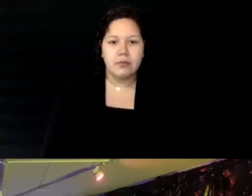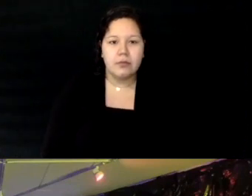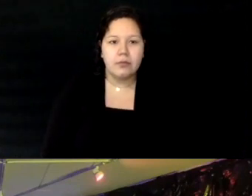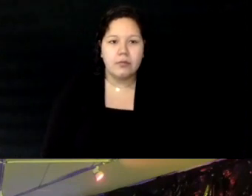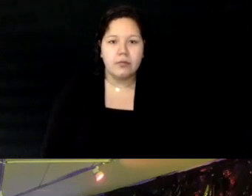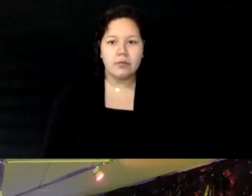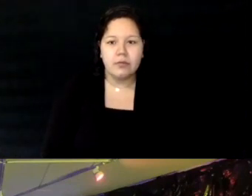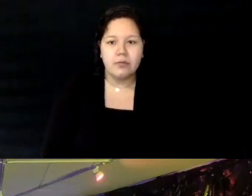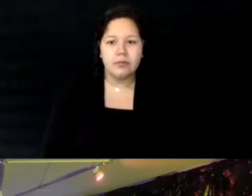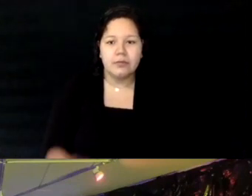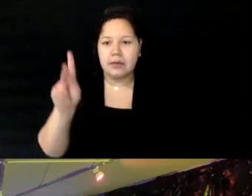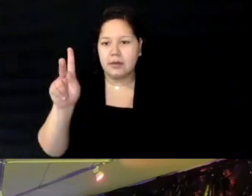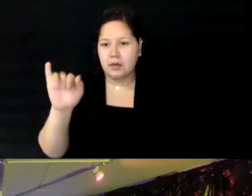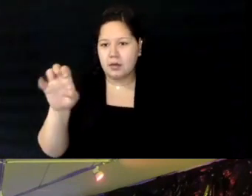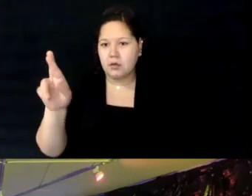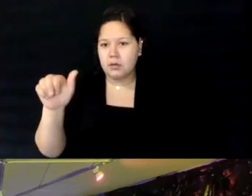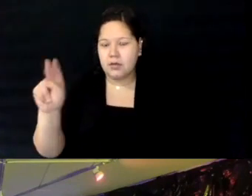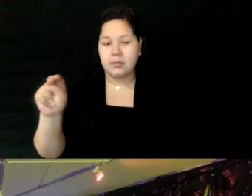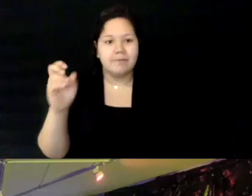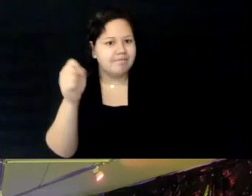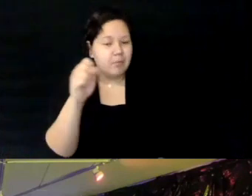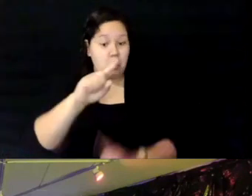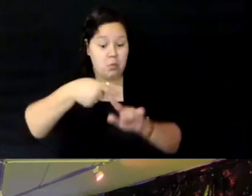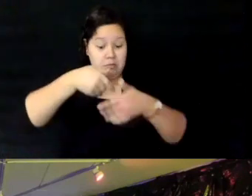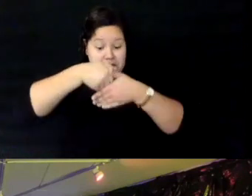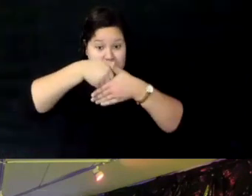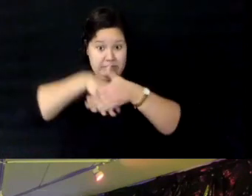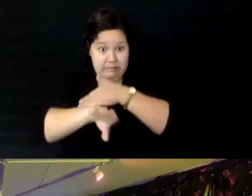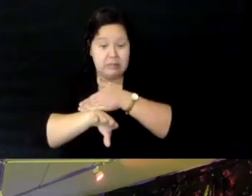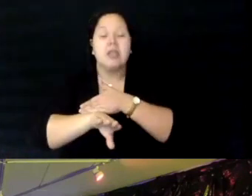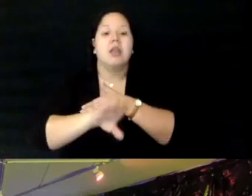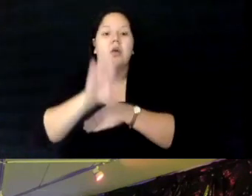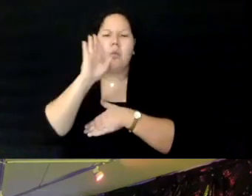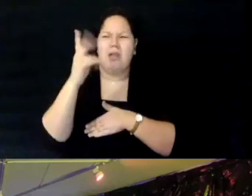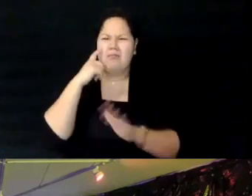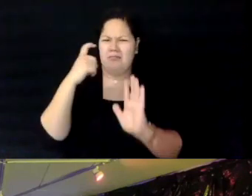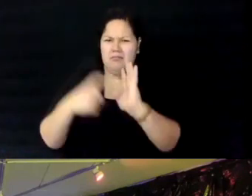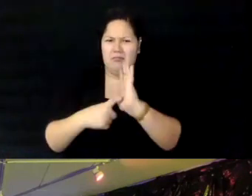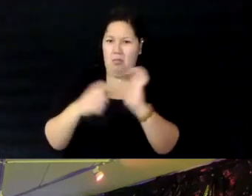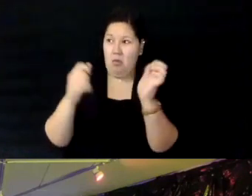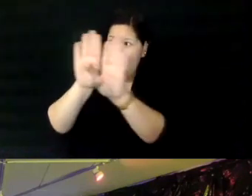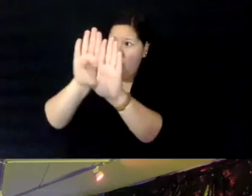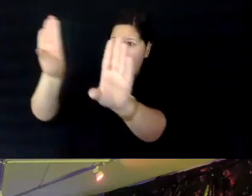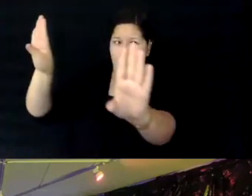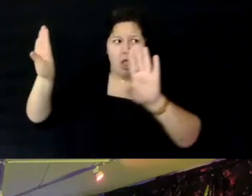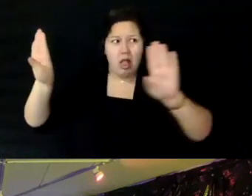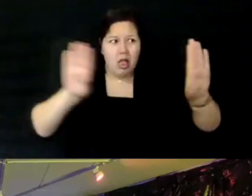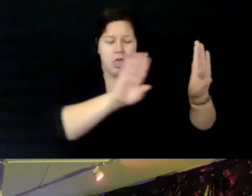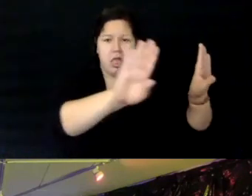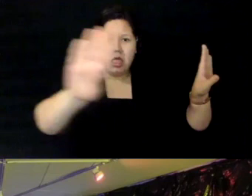Yeah, and when you walk into this space, you'll see that all the walls are covered in the same